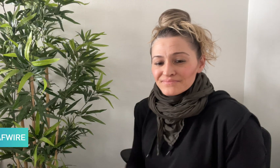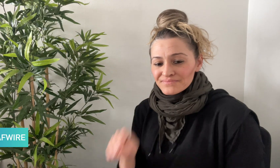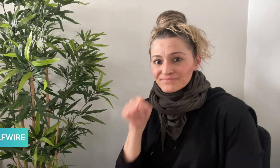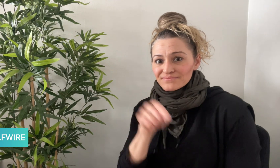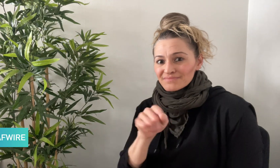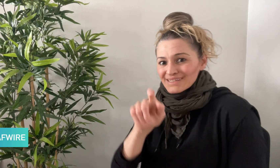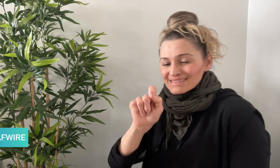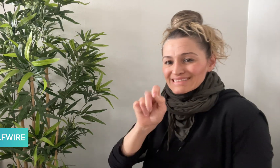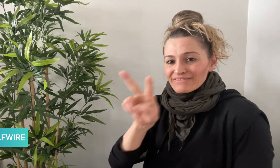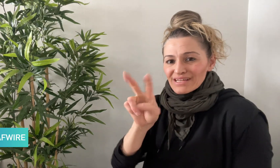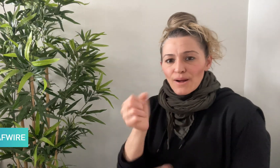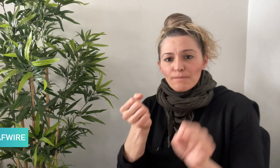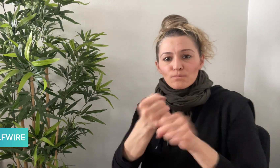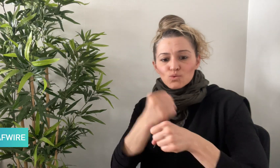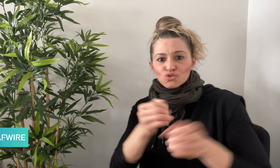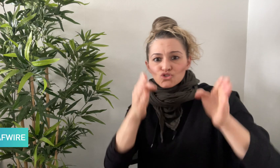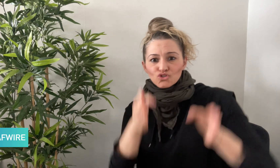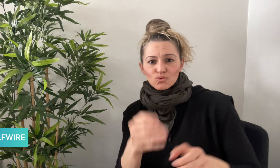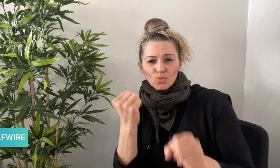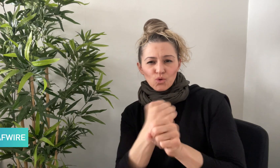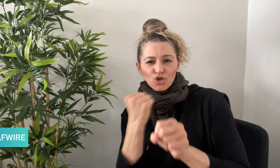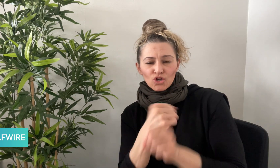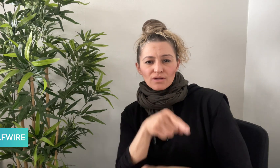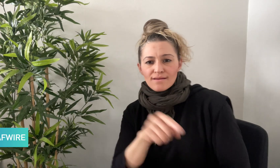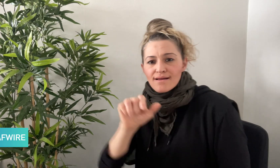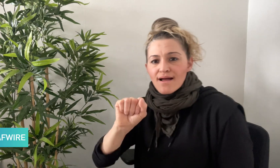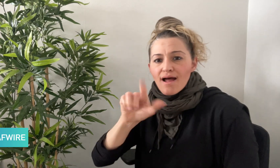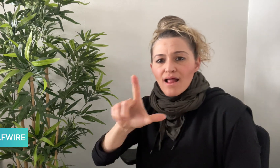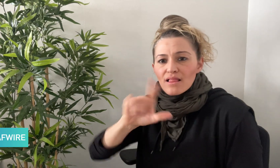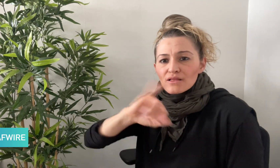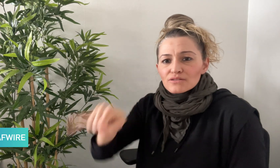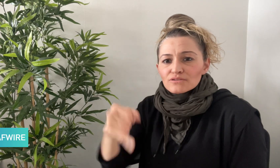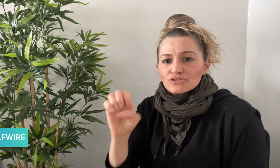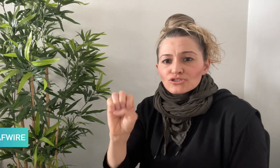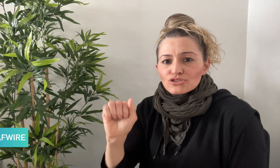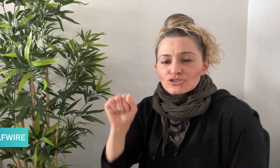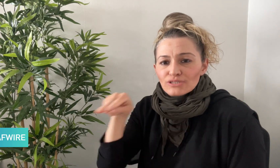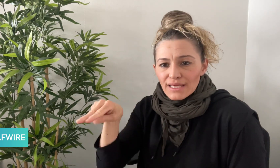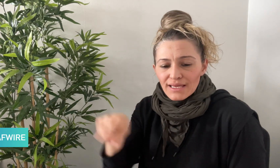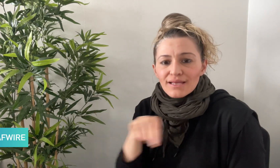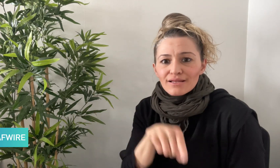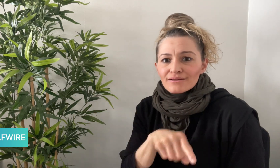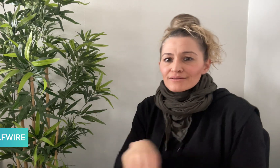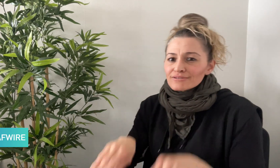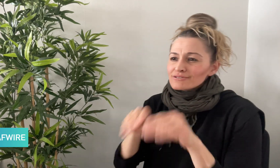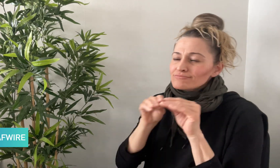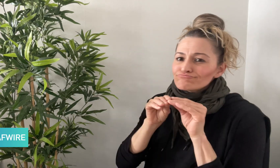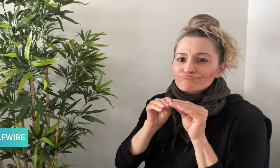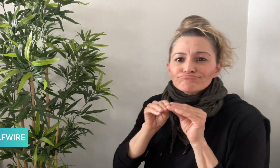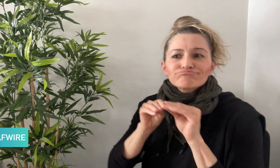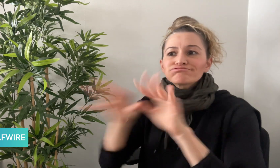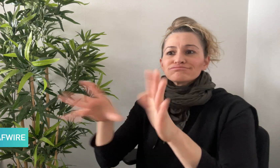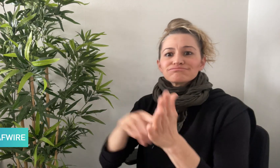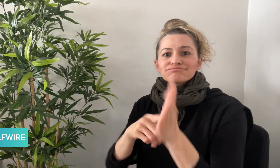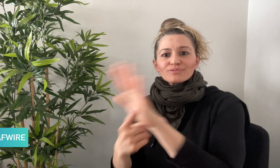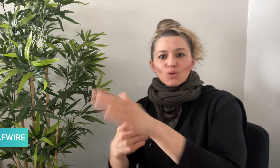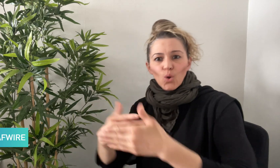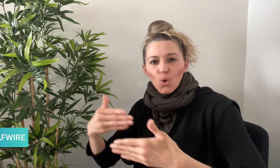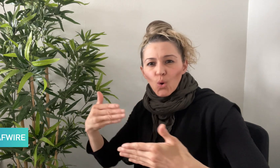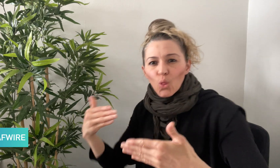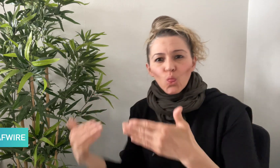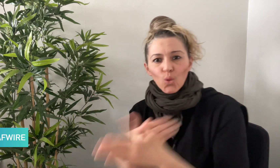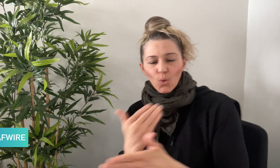Producer AI Jean shared an image of the new character